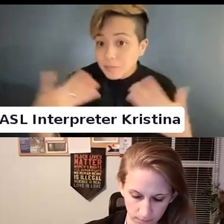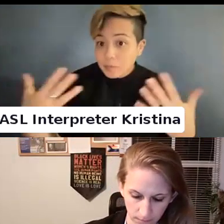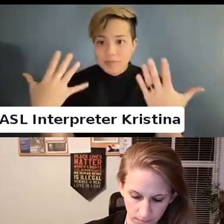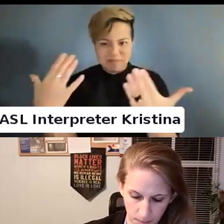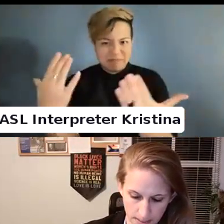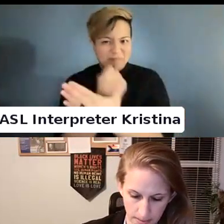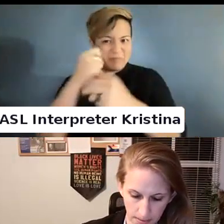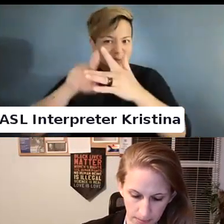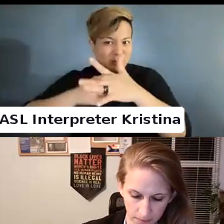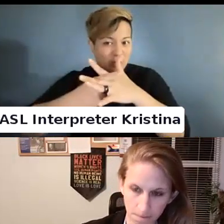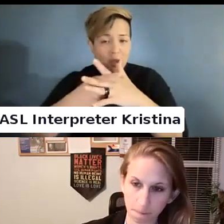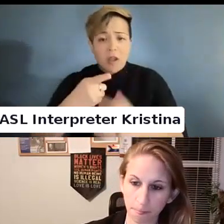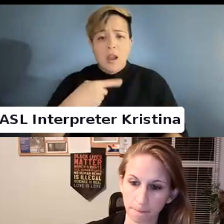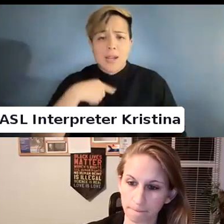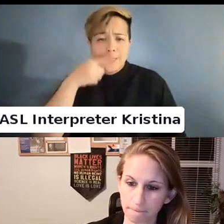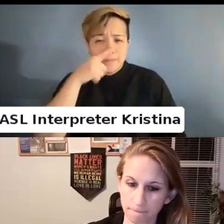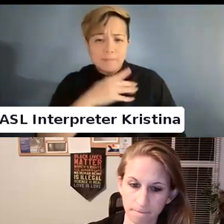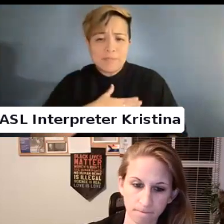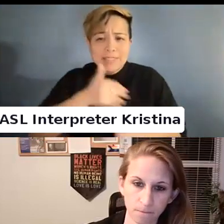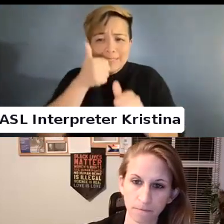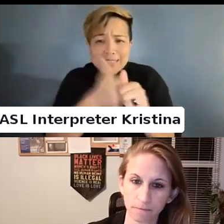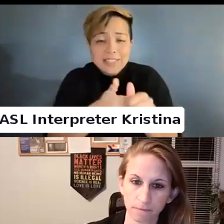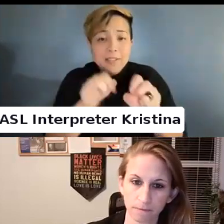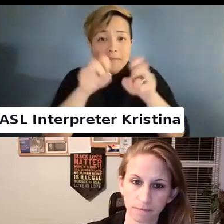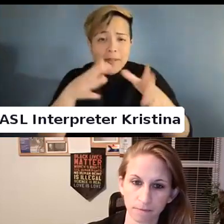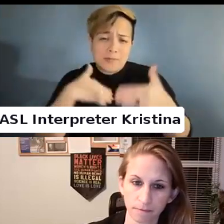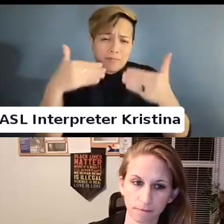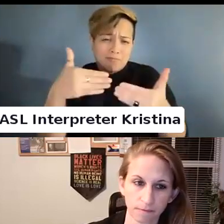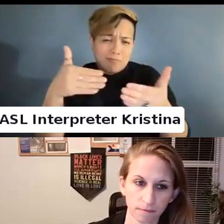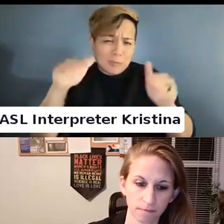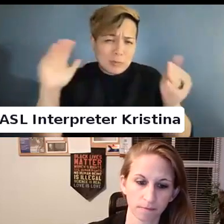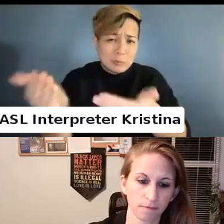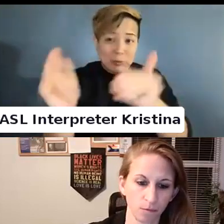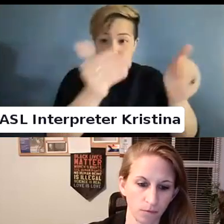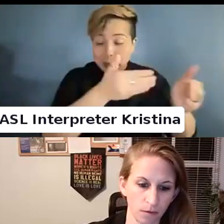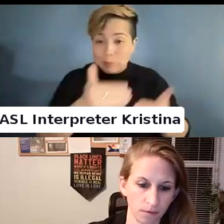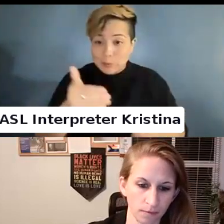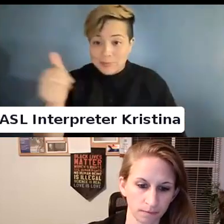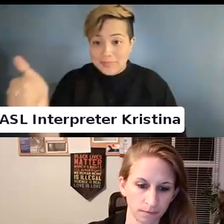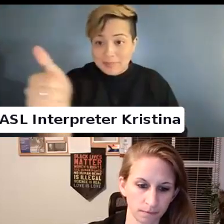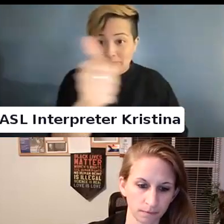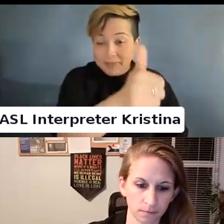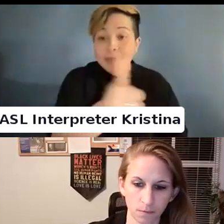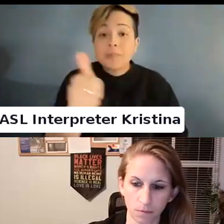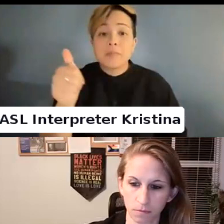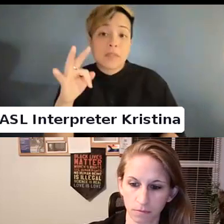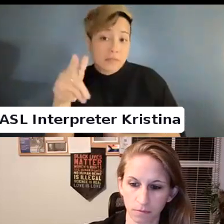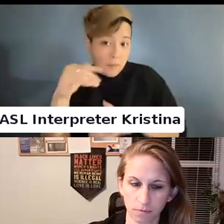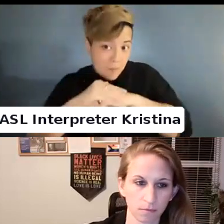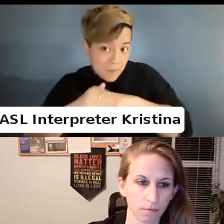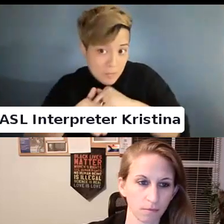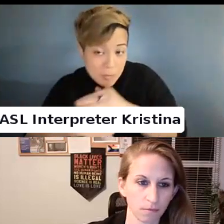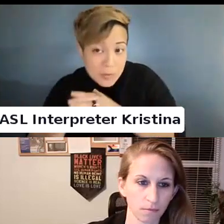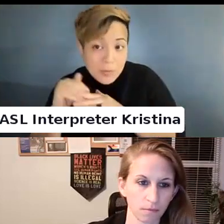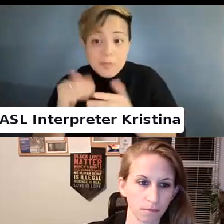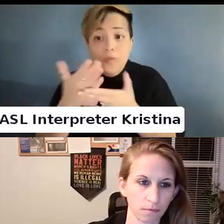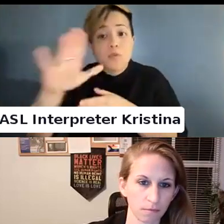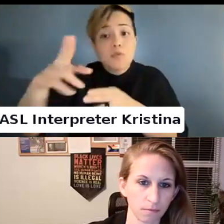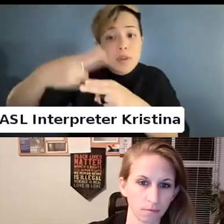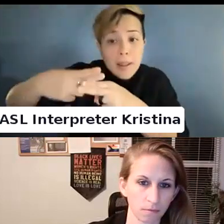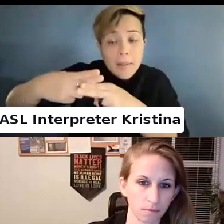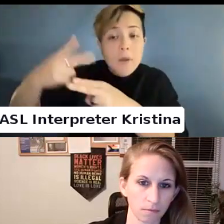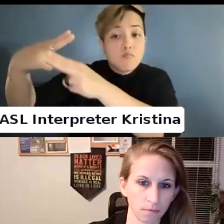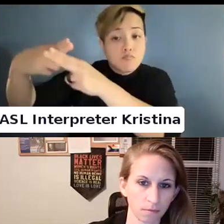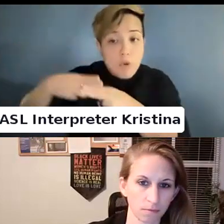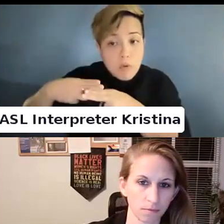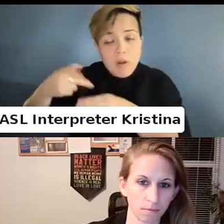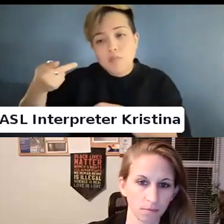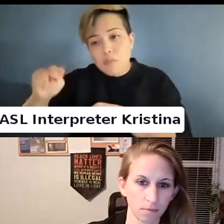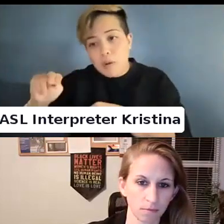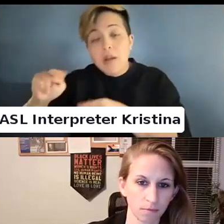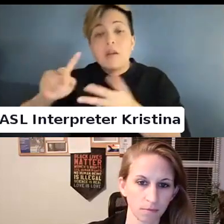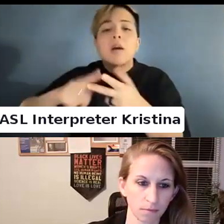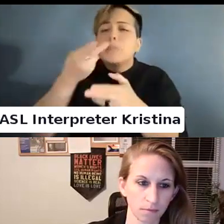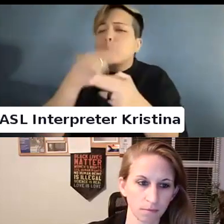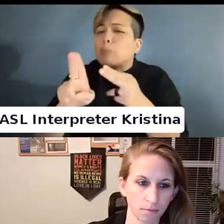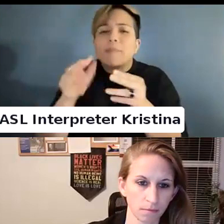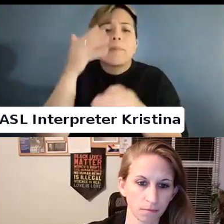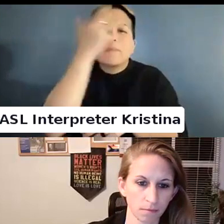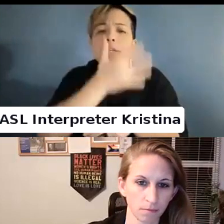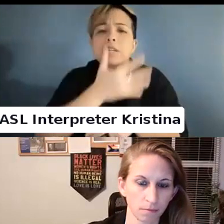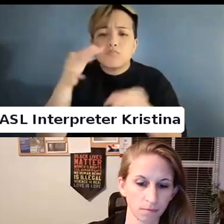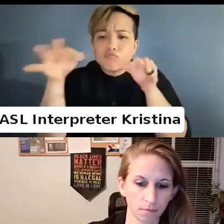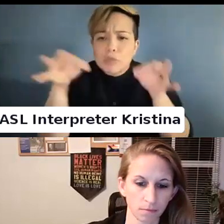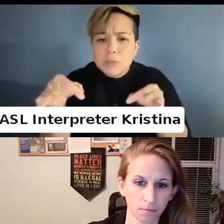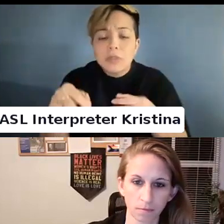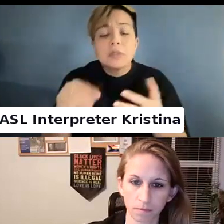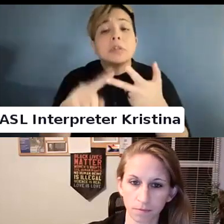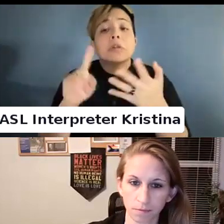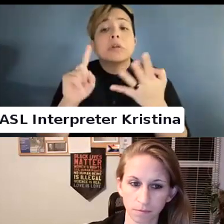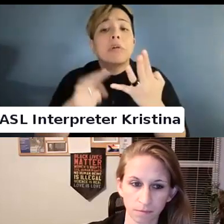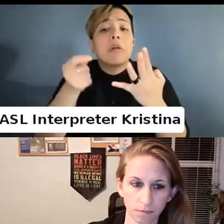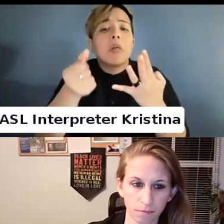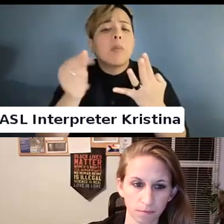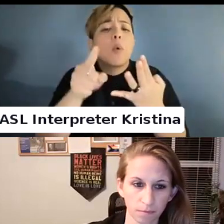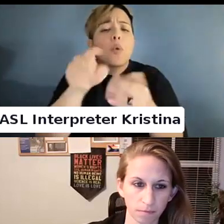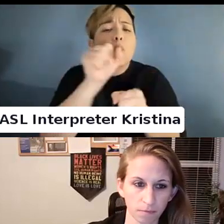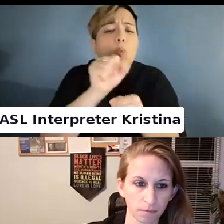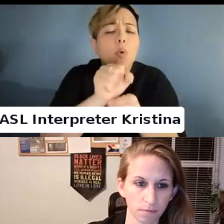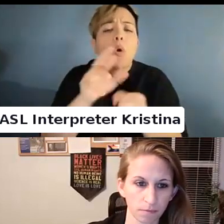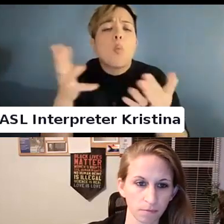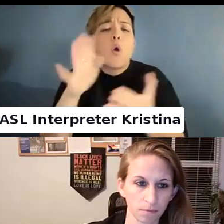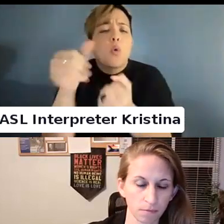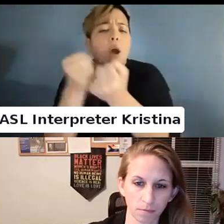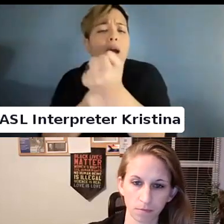I would like each panelist to introduce themselves and